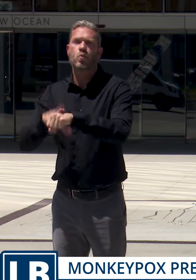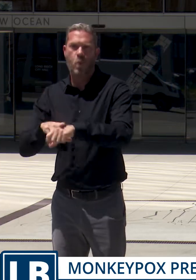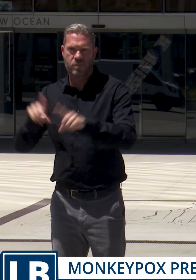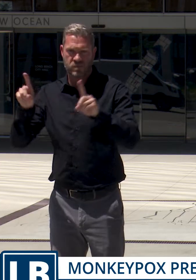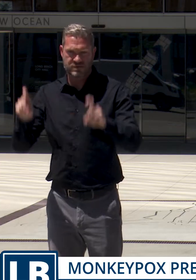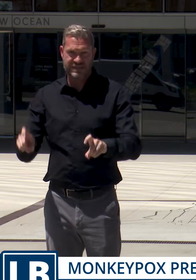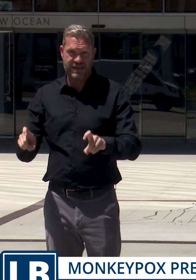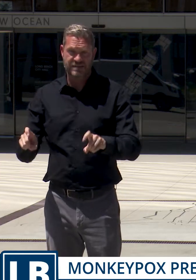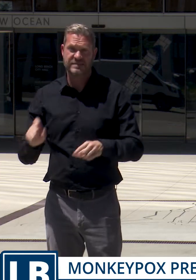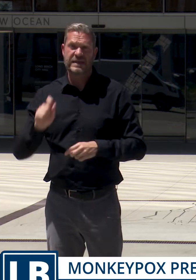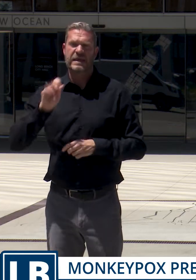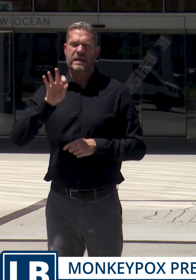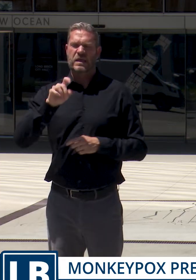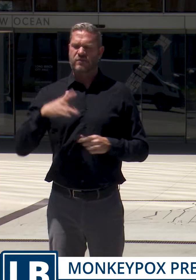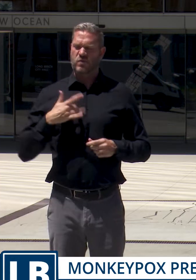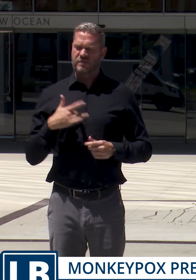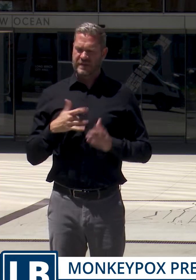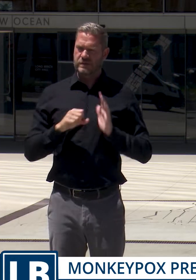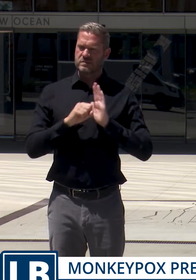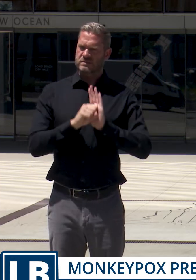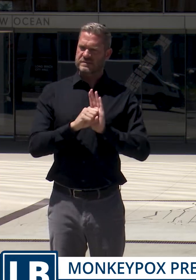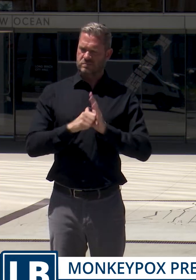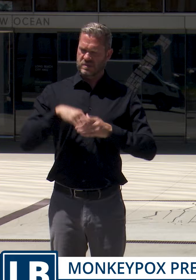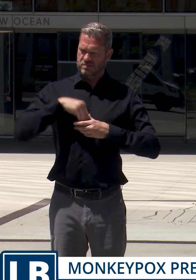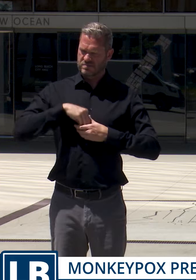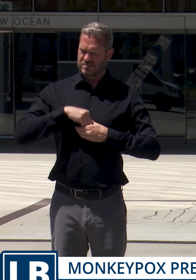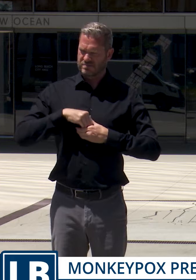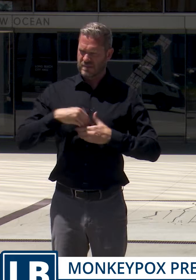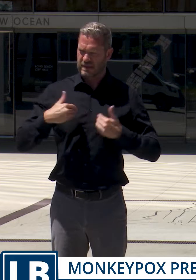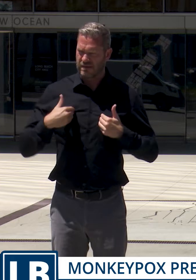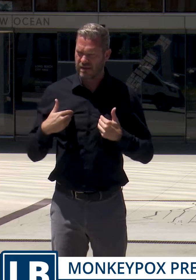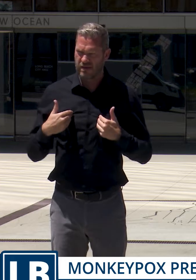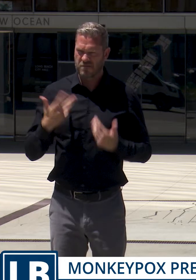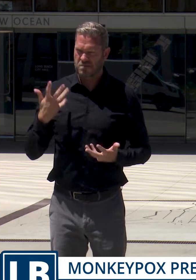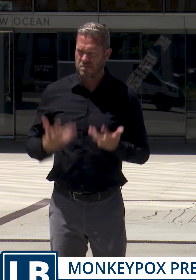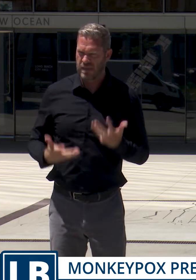if you have symptoms and you think you may have monkey pox please call your health care